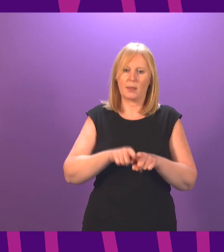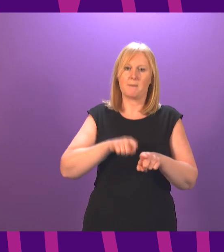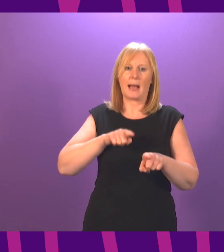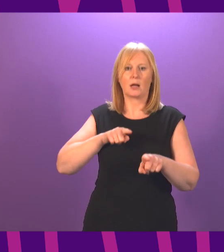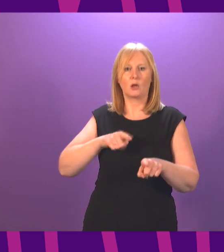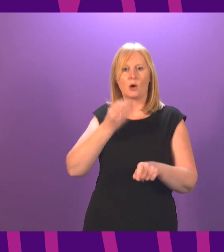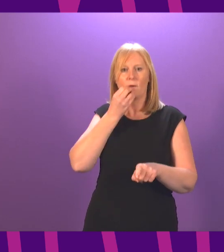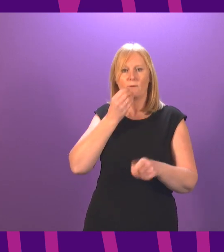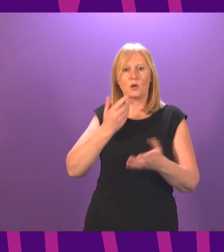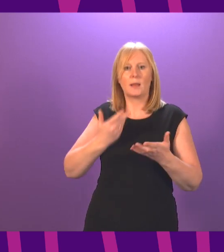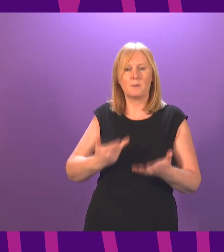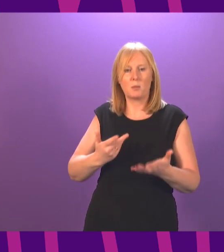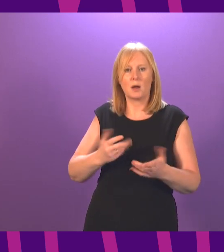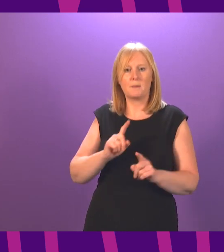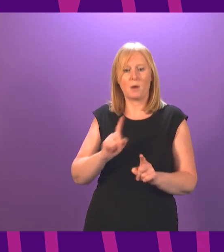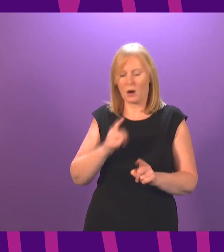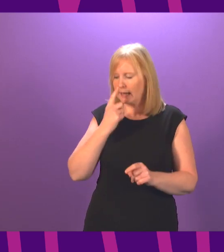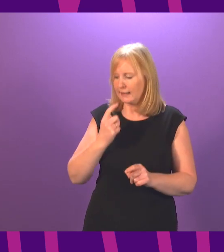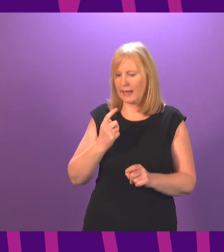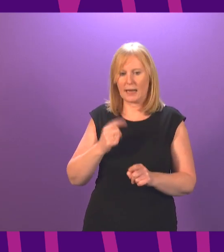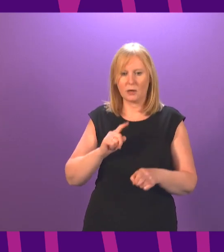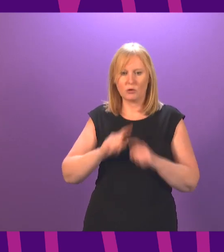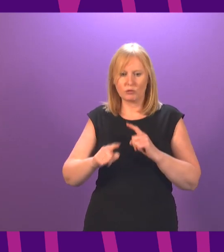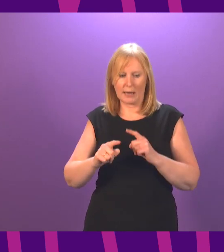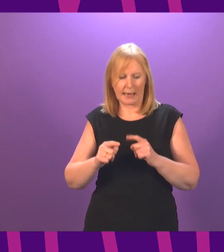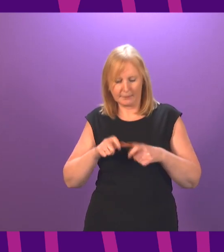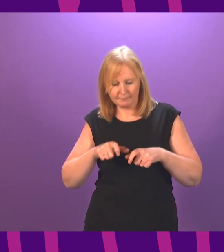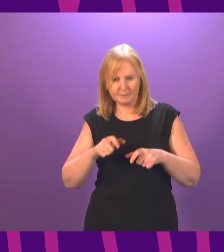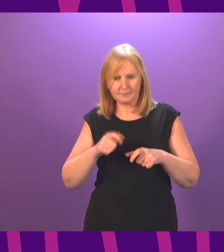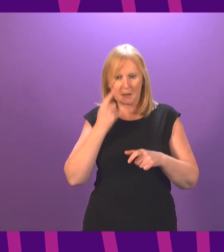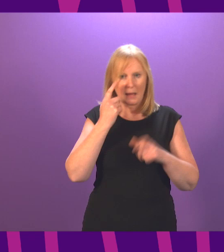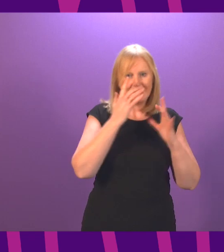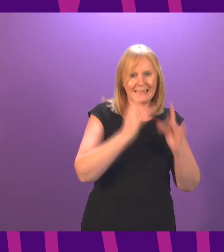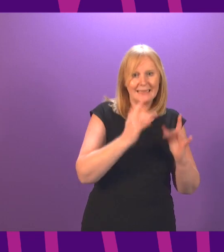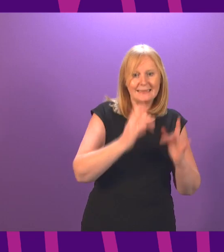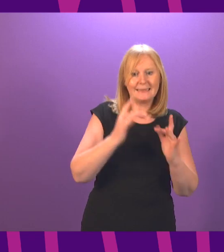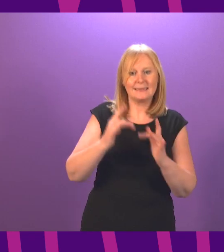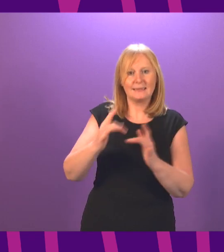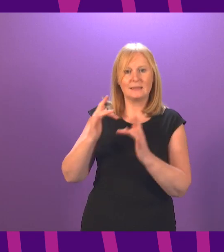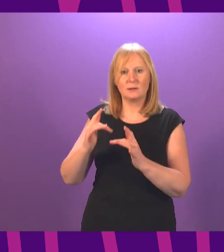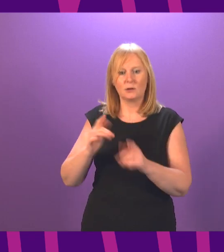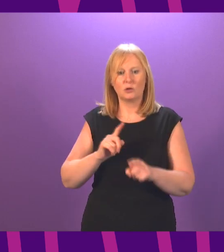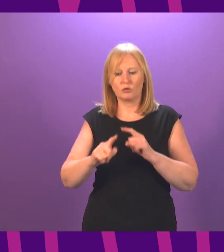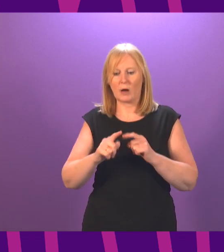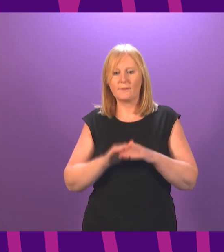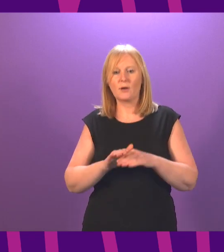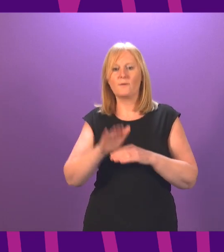at Dover, but there is perhaps much we can do, through testing and other things, to prevent problems occurring in the future.